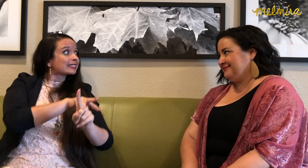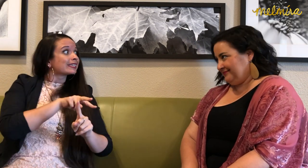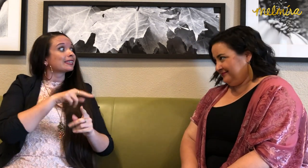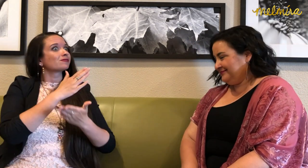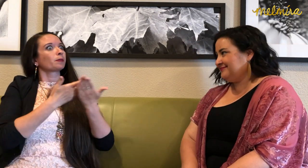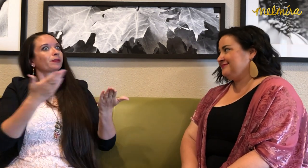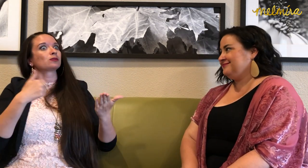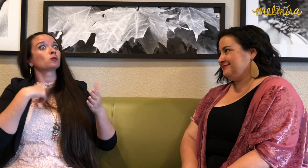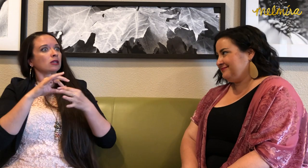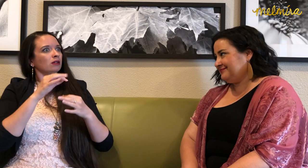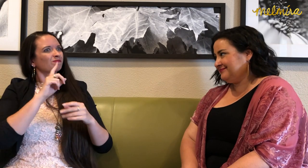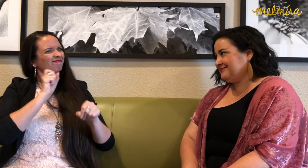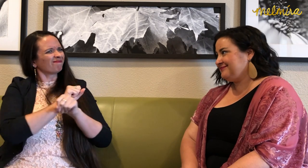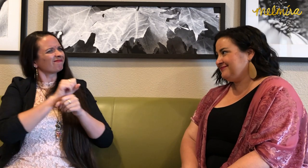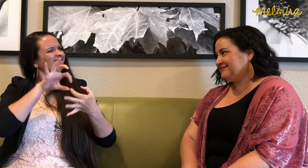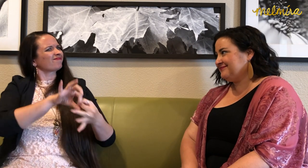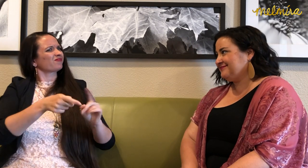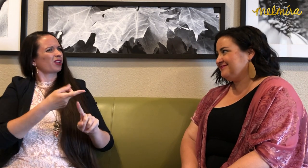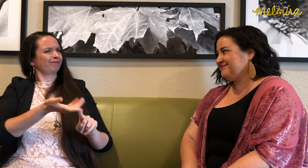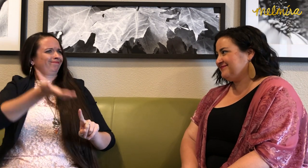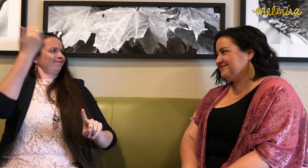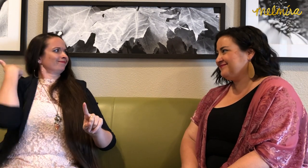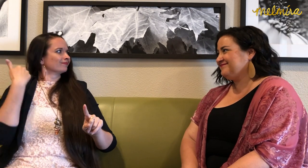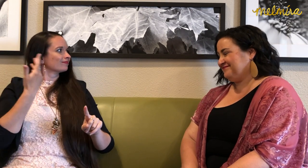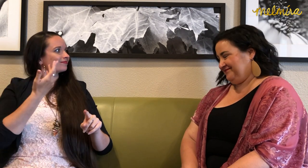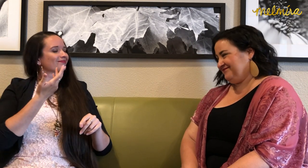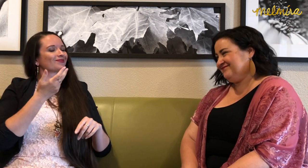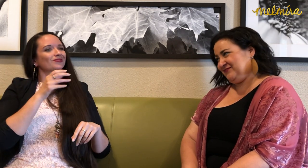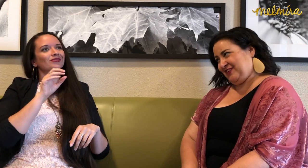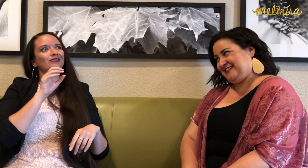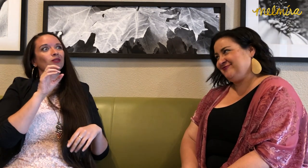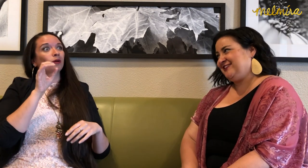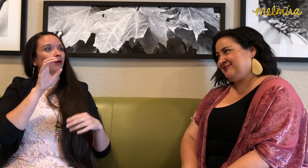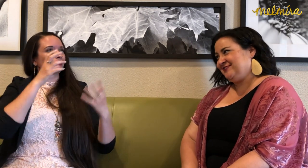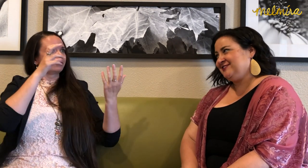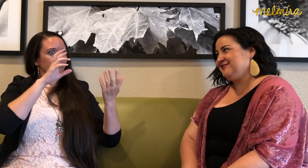things we perceive are related to the past.